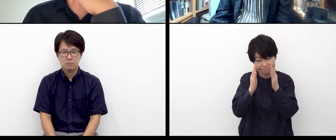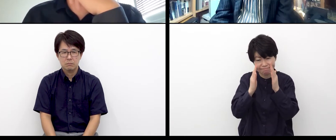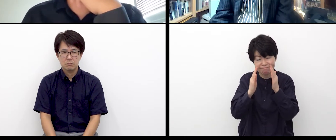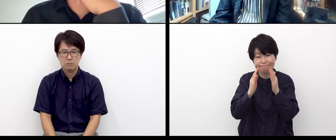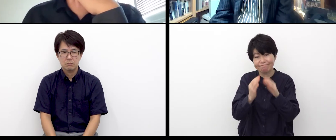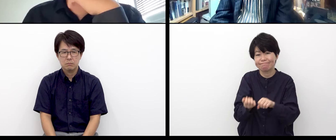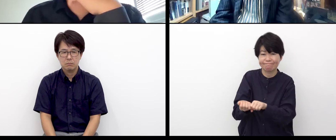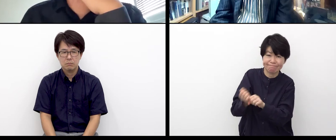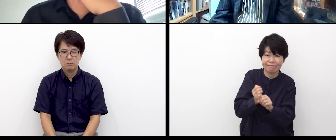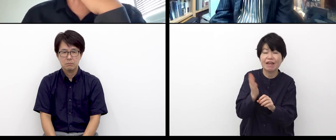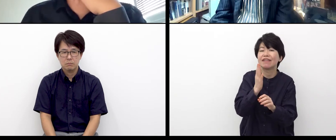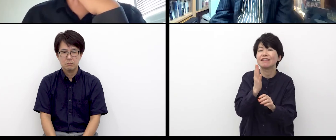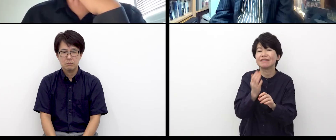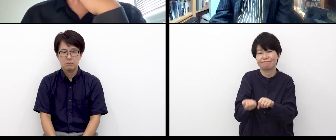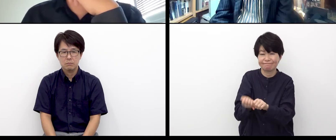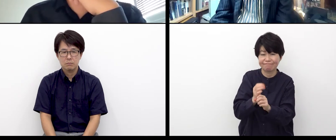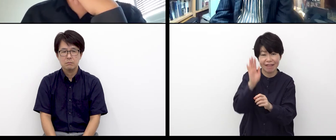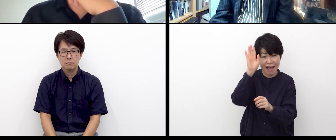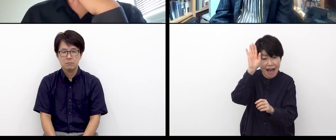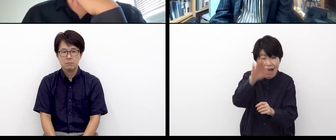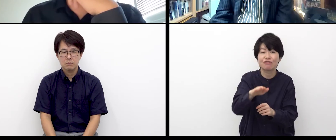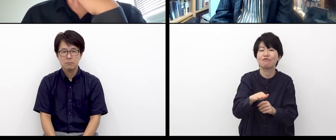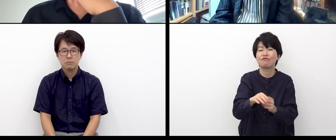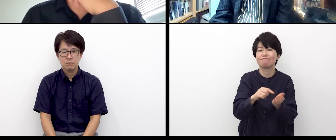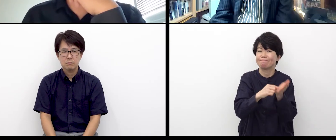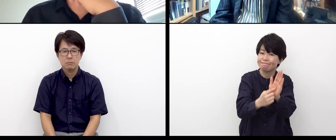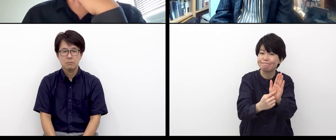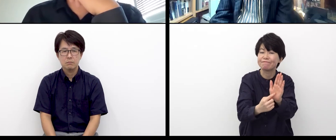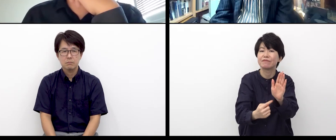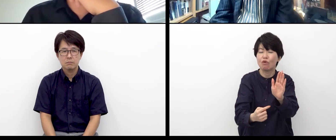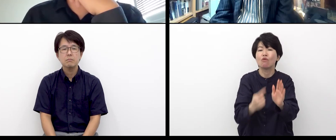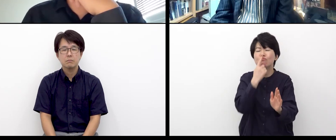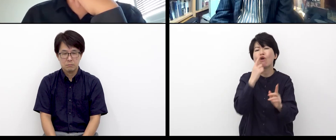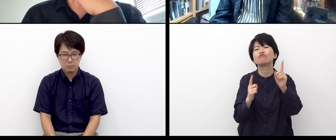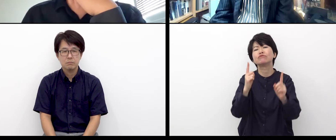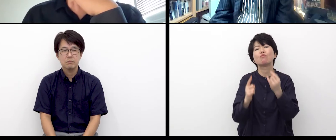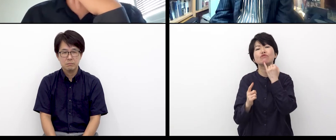I’m fine with both cases,